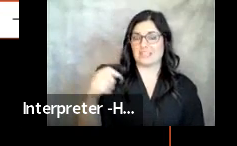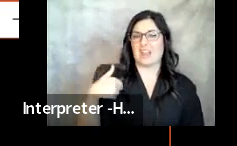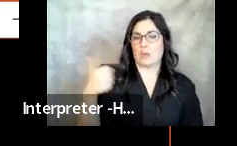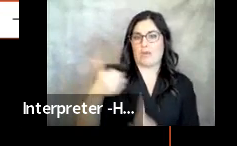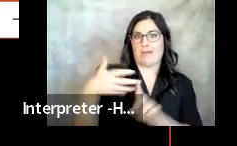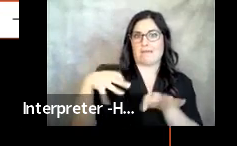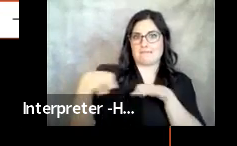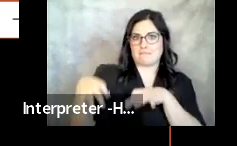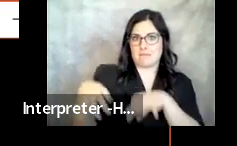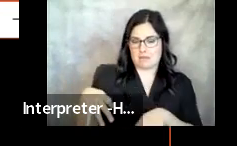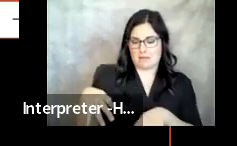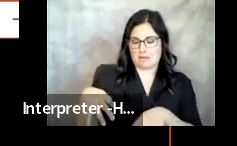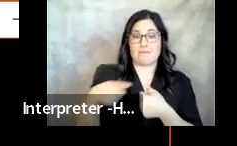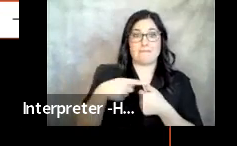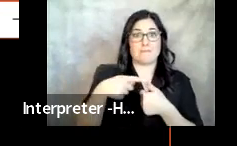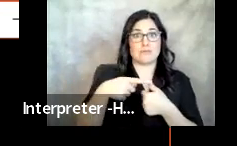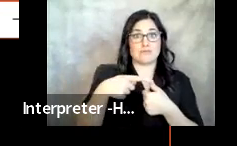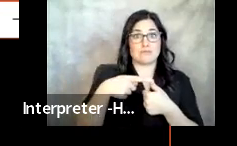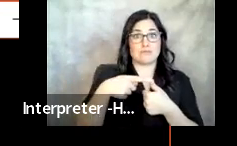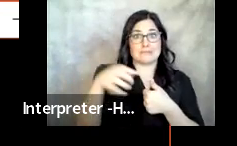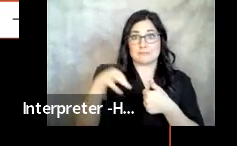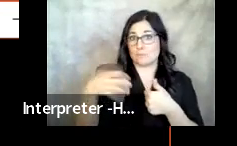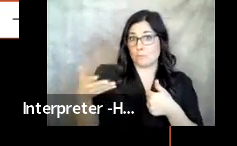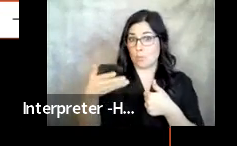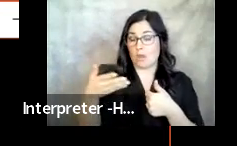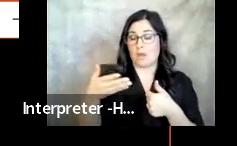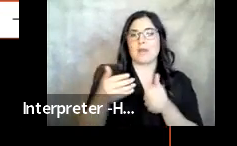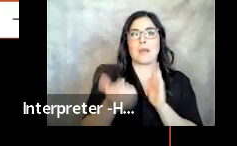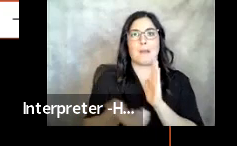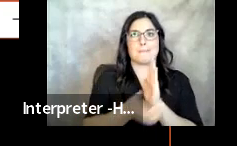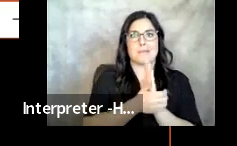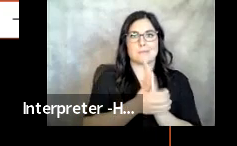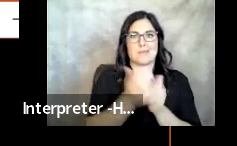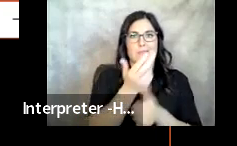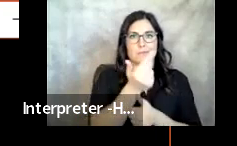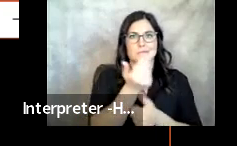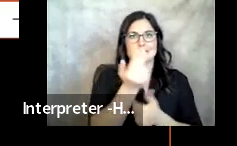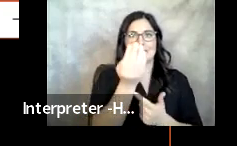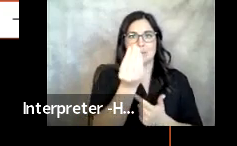first, just talking about the 13th, 14th. And 15th amendments.